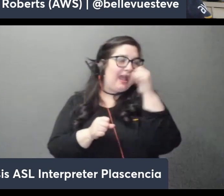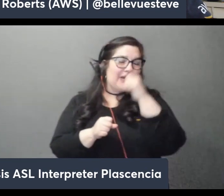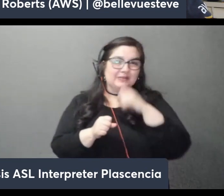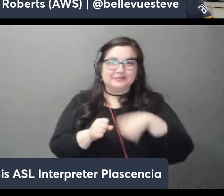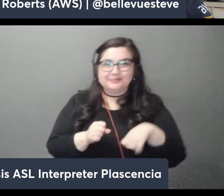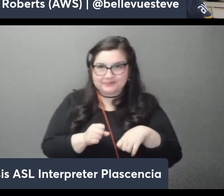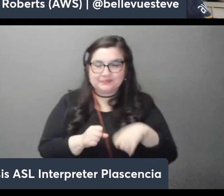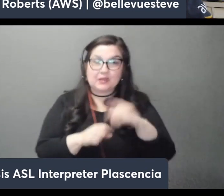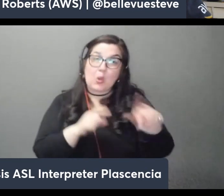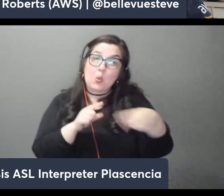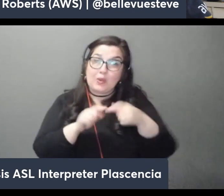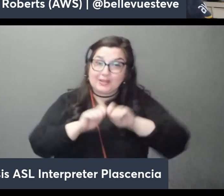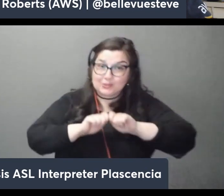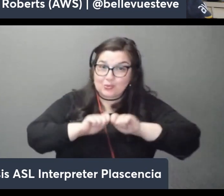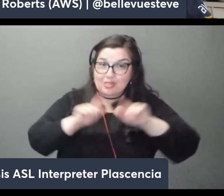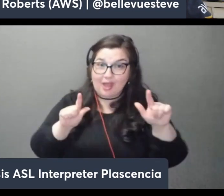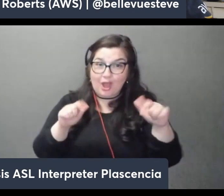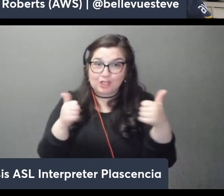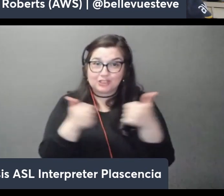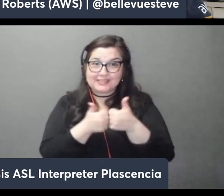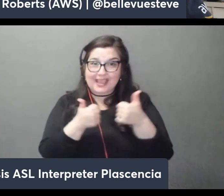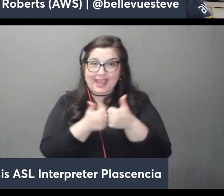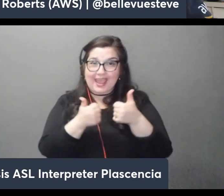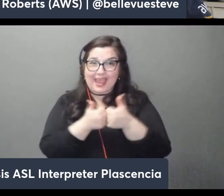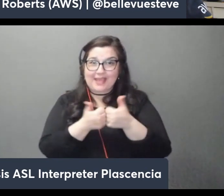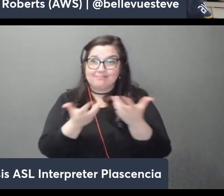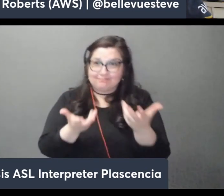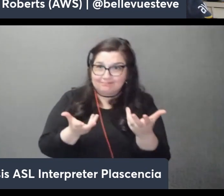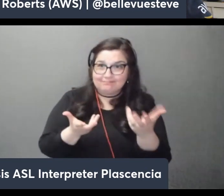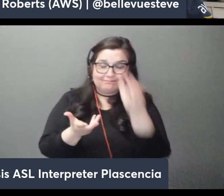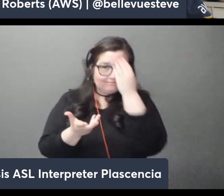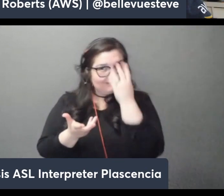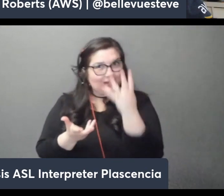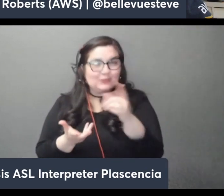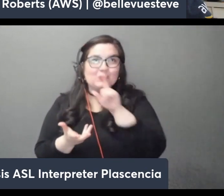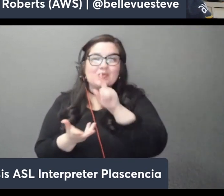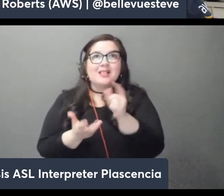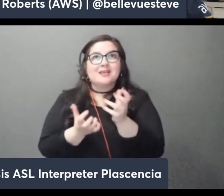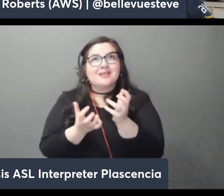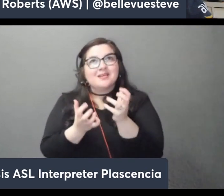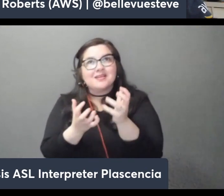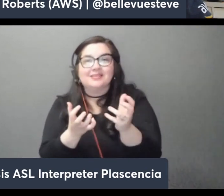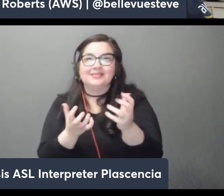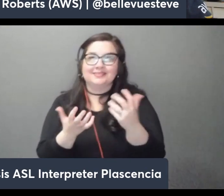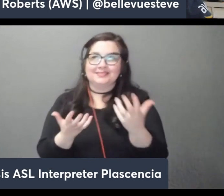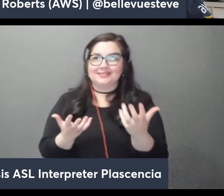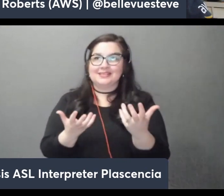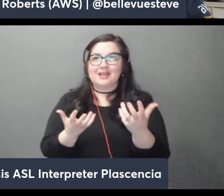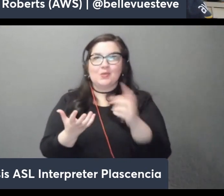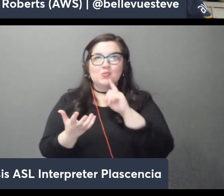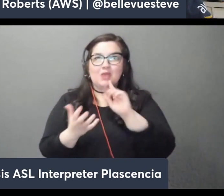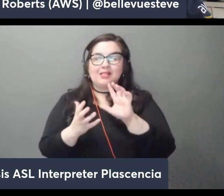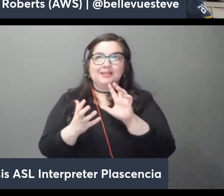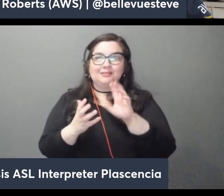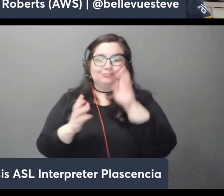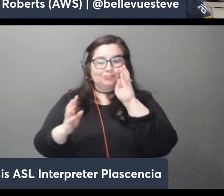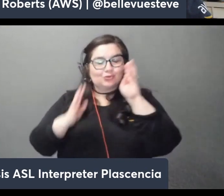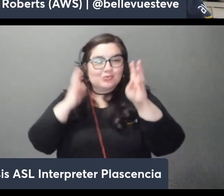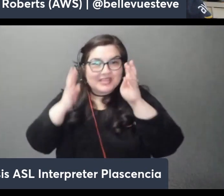When you launch your game, though, I mean, you really hope, like, your build, it's a creative process. You're saying, "I'm building this thing